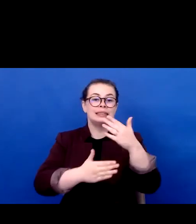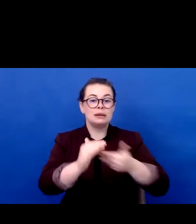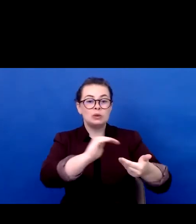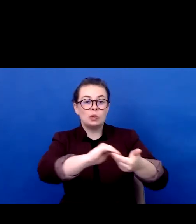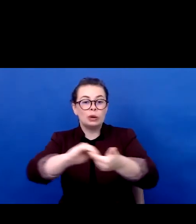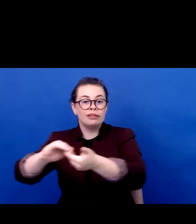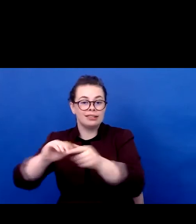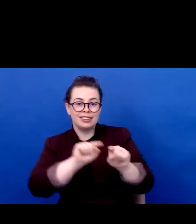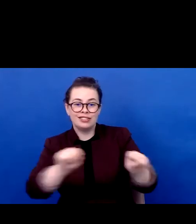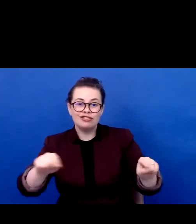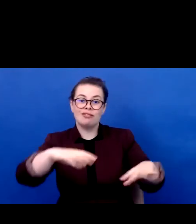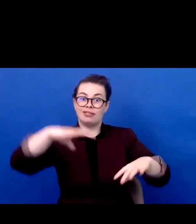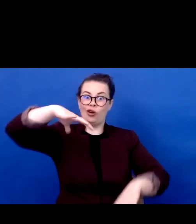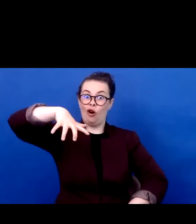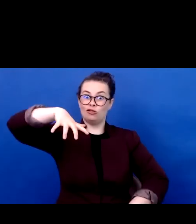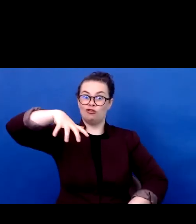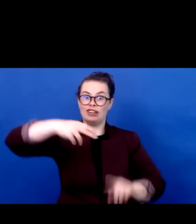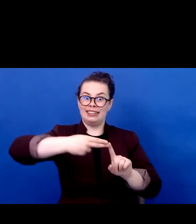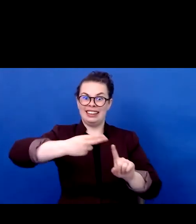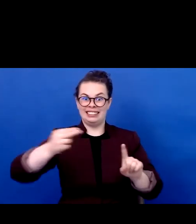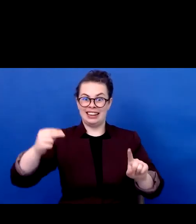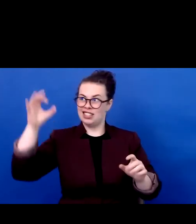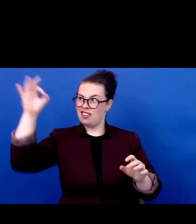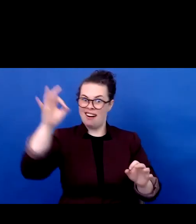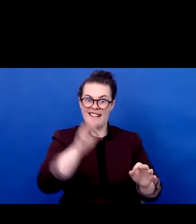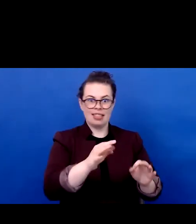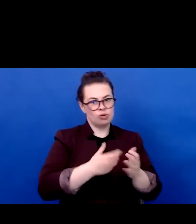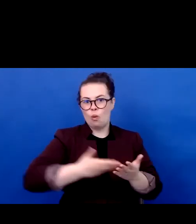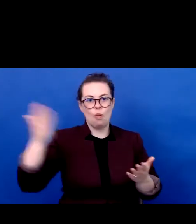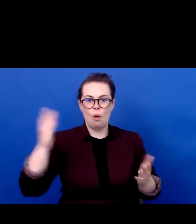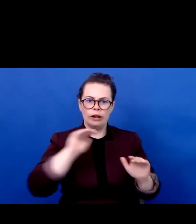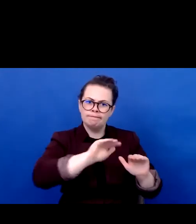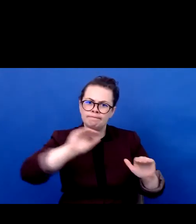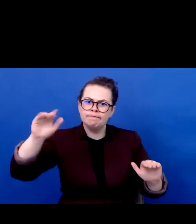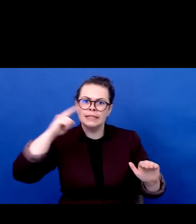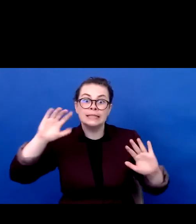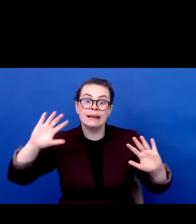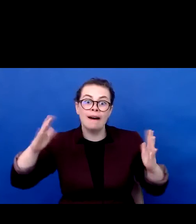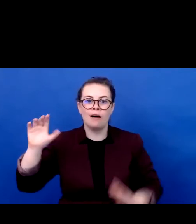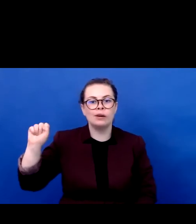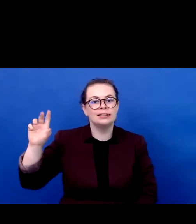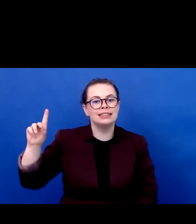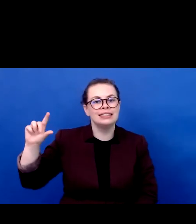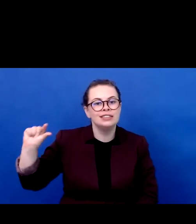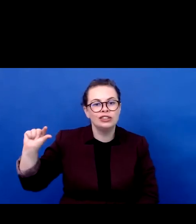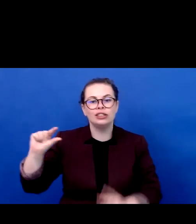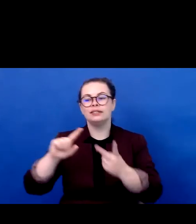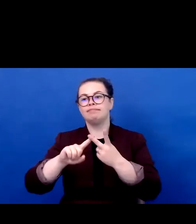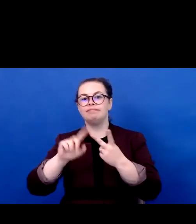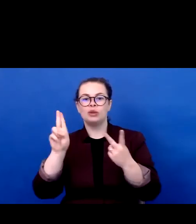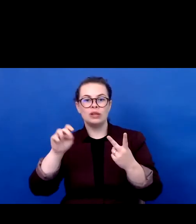to ensure that the implementation of sdgs in indonesia is inclusive and compliant with crpd